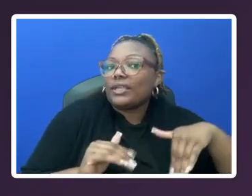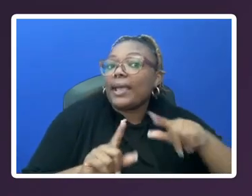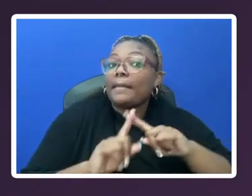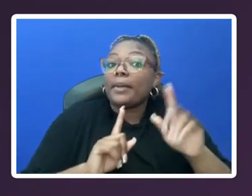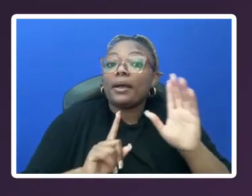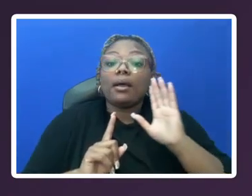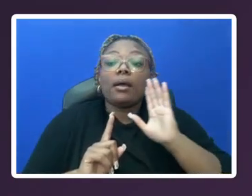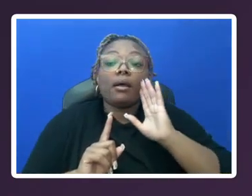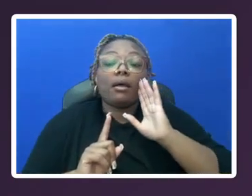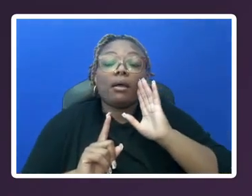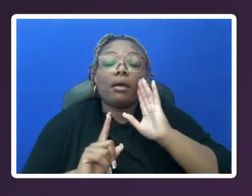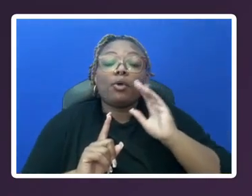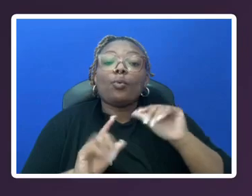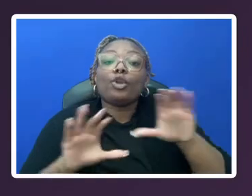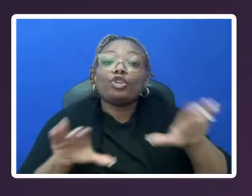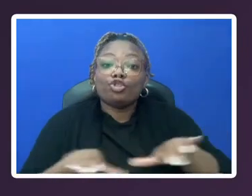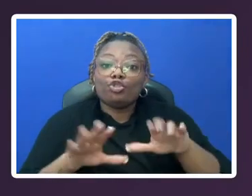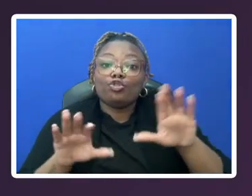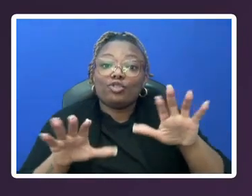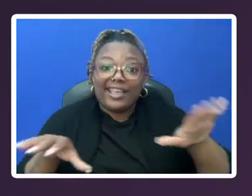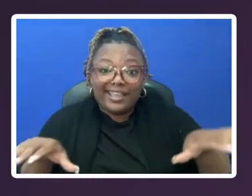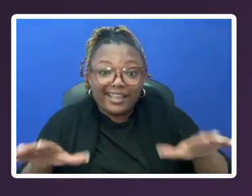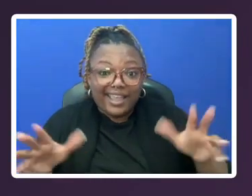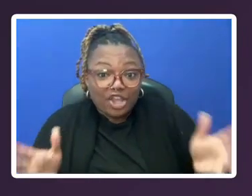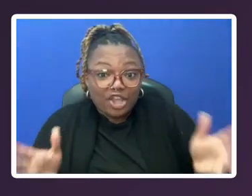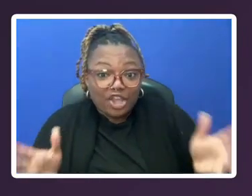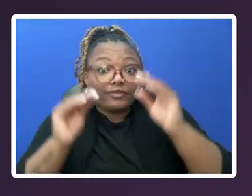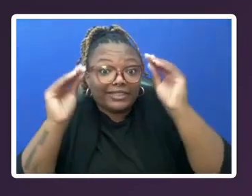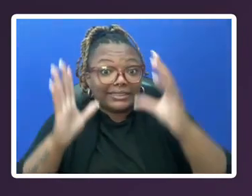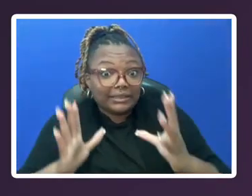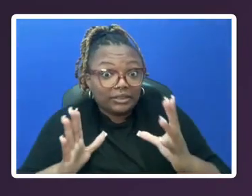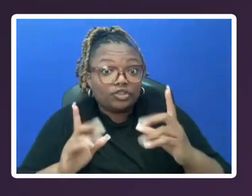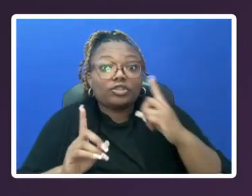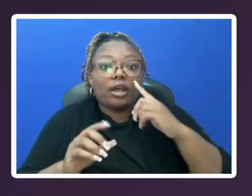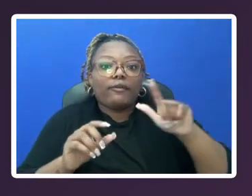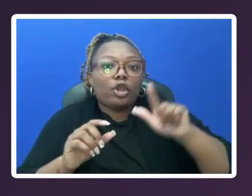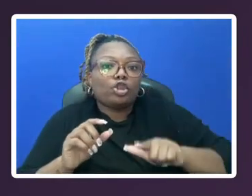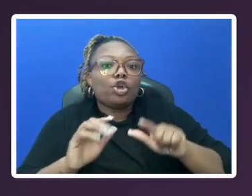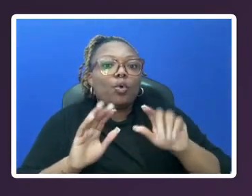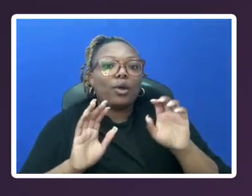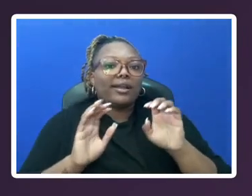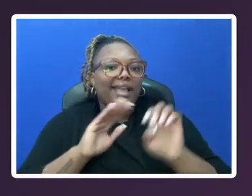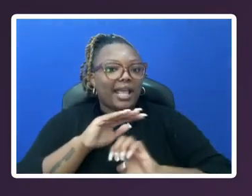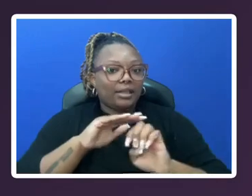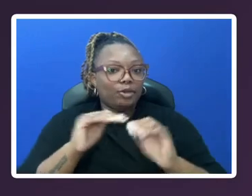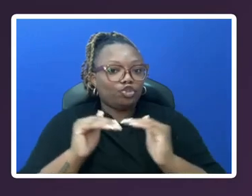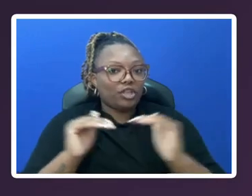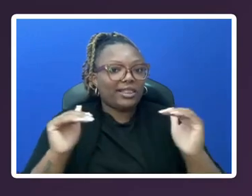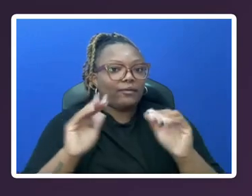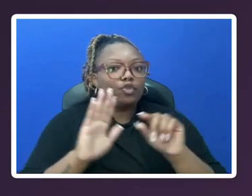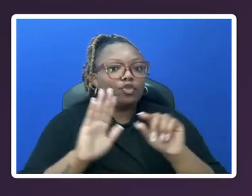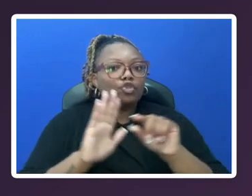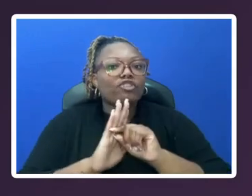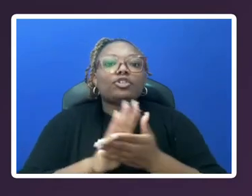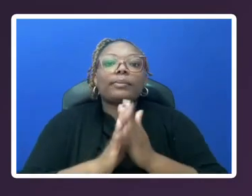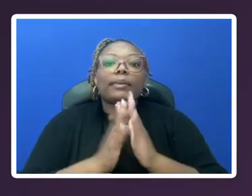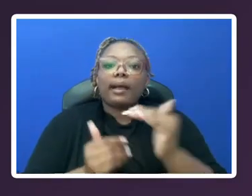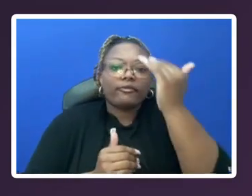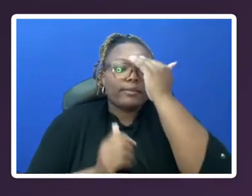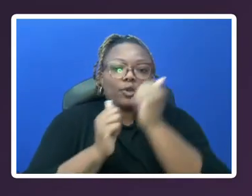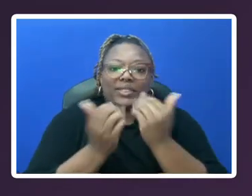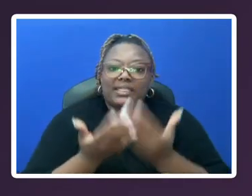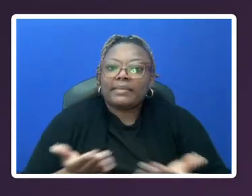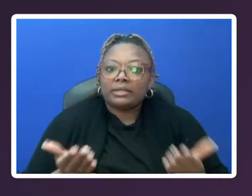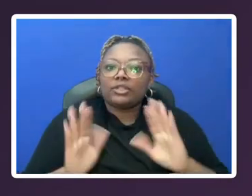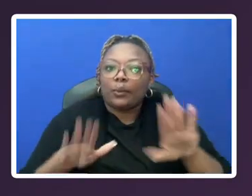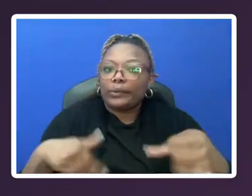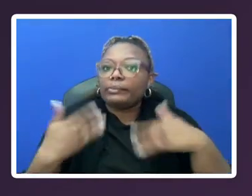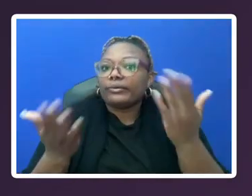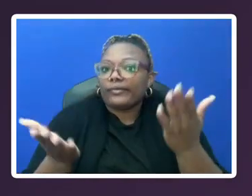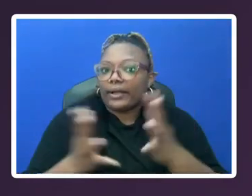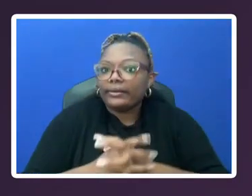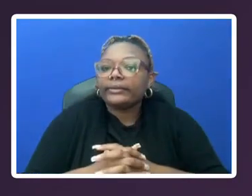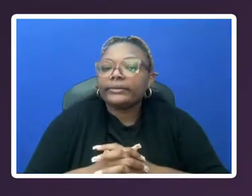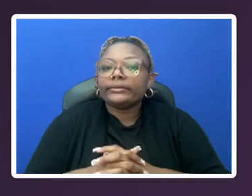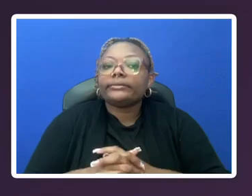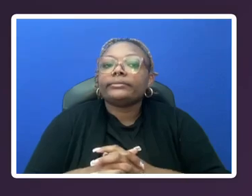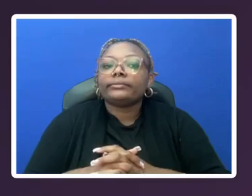encourage teachers of lower elementary grades to become familiar with the materials. The resources,